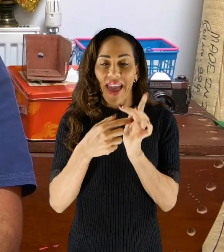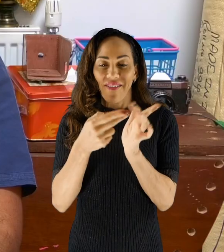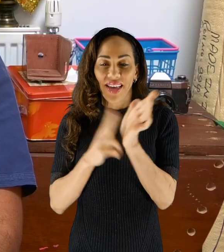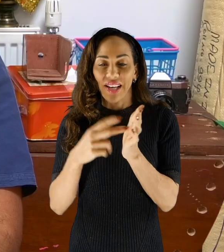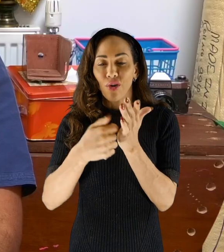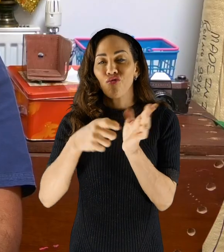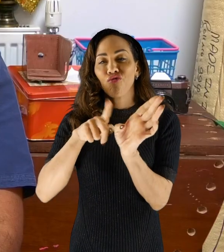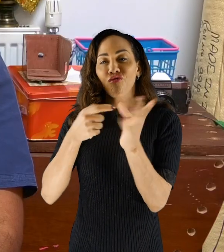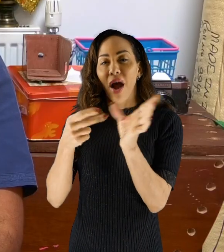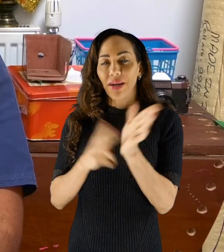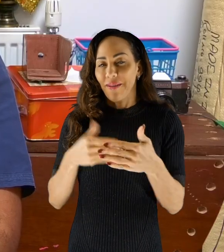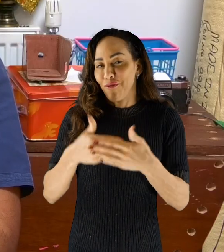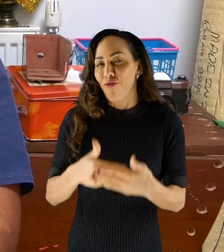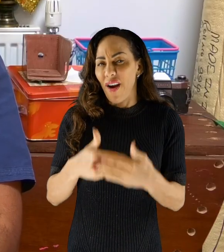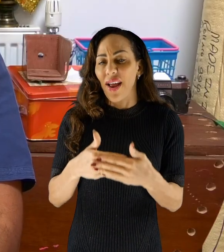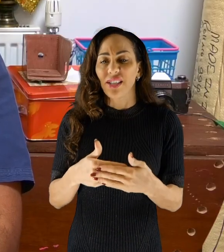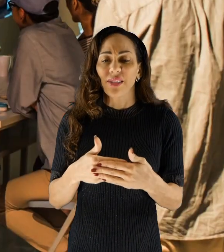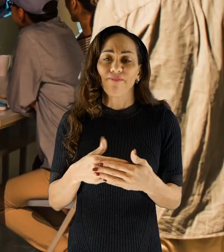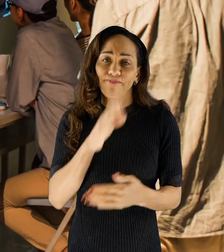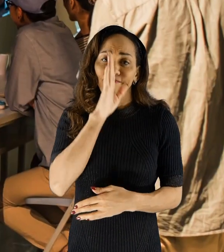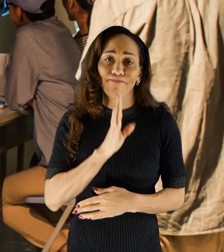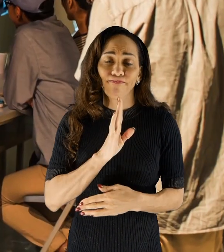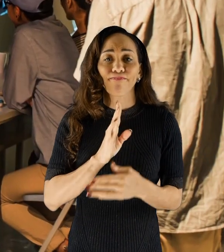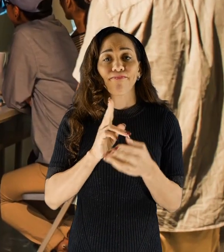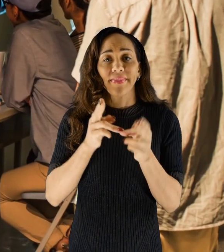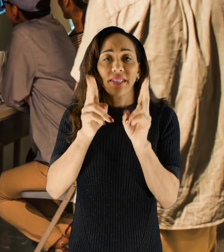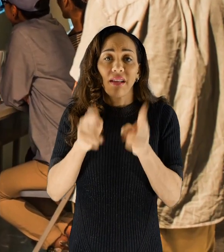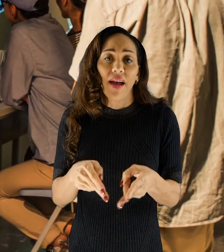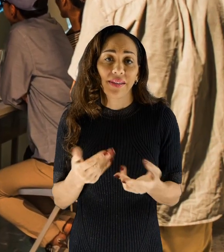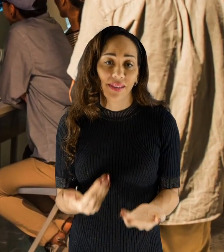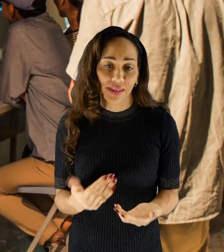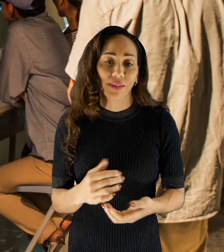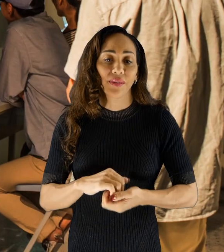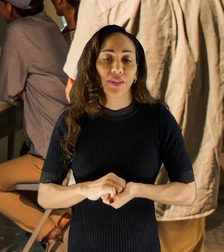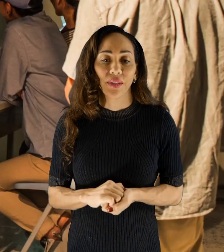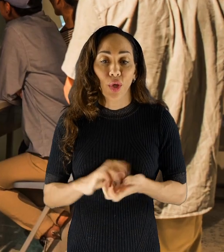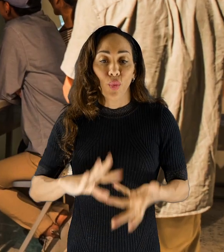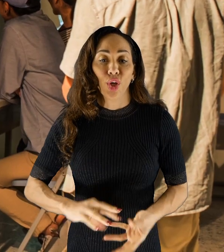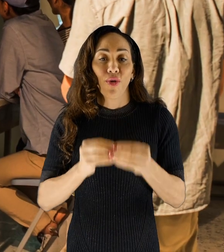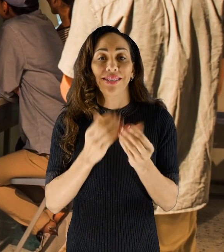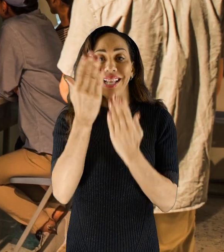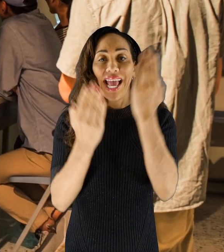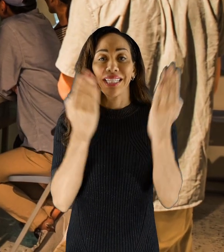who sadly passed away but we created an exhibition called Creative Continuum and that was so much fun